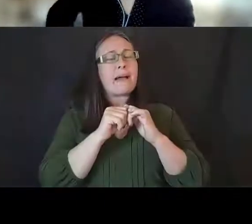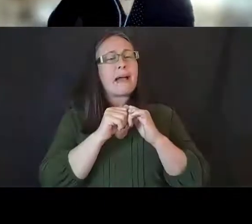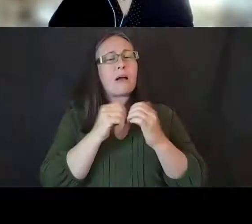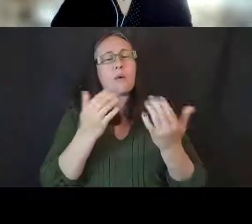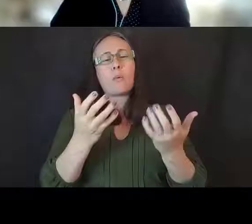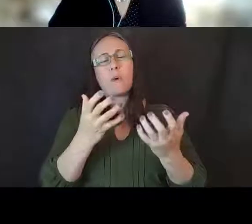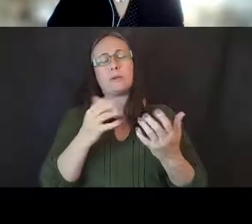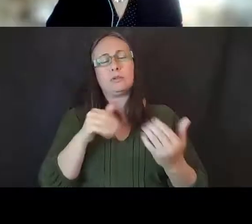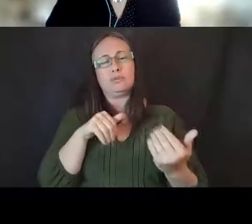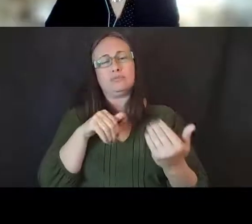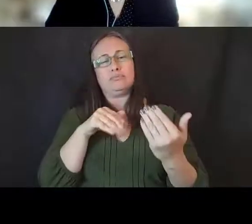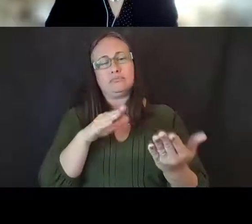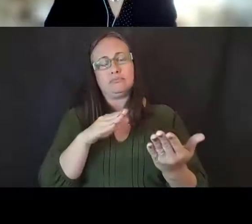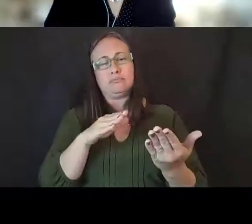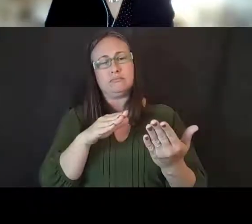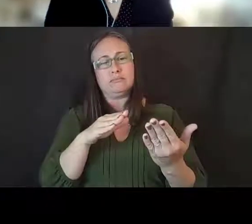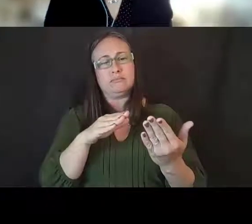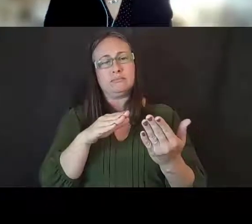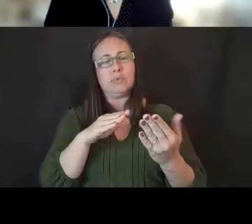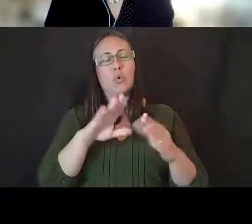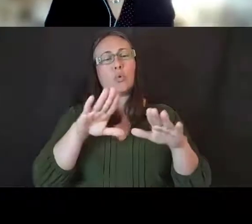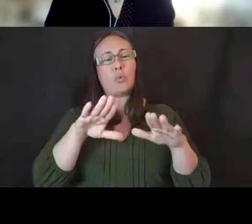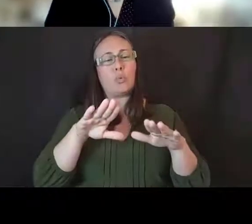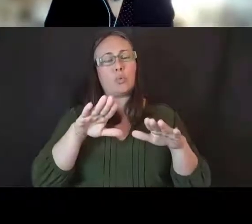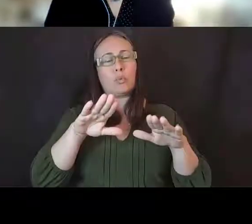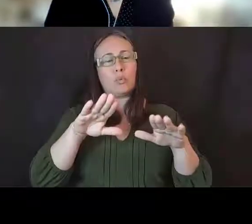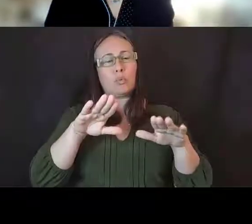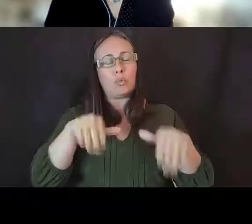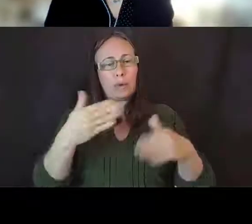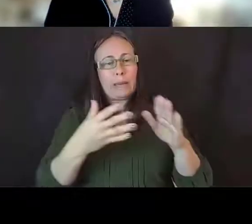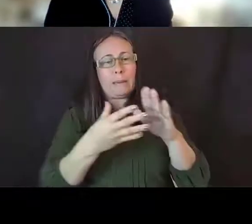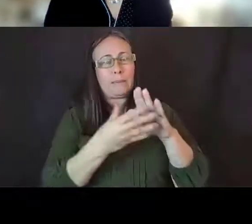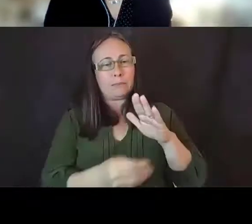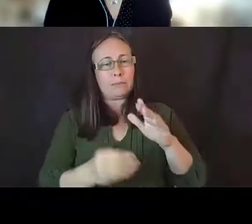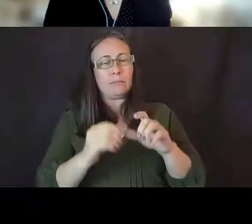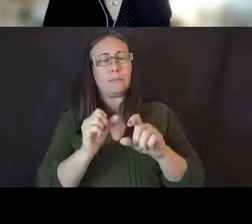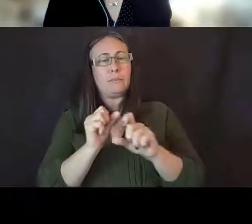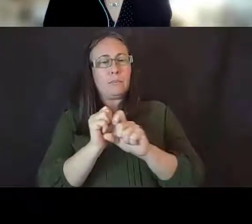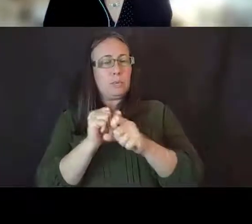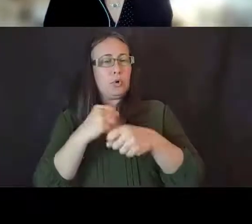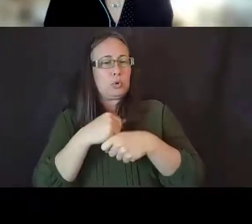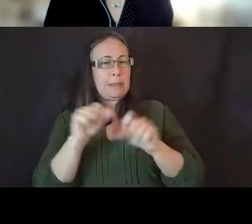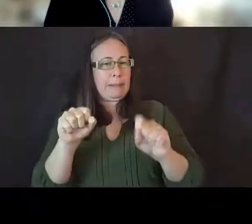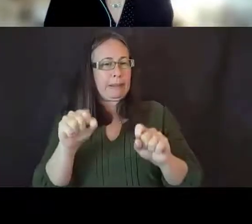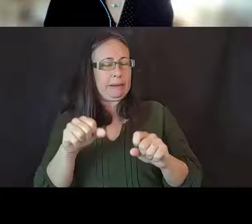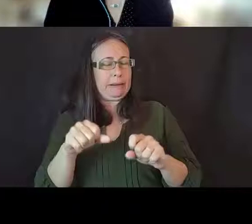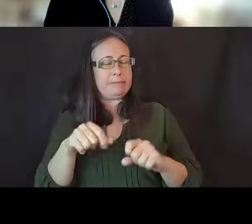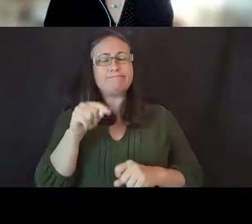need to address reproducibility. Now ... So this first one came out again in 2014,